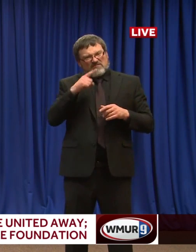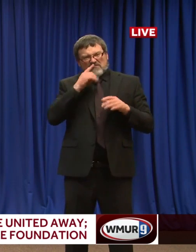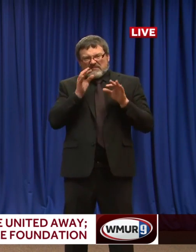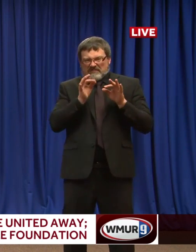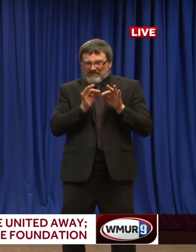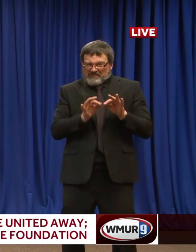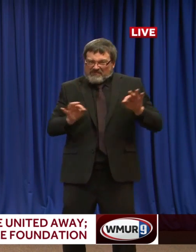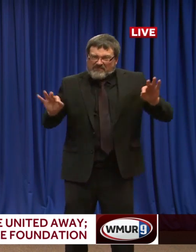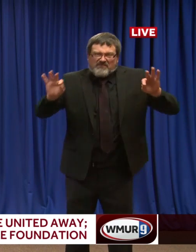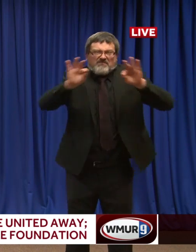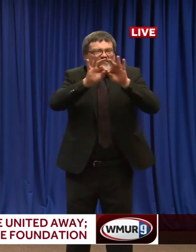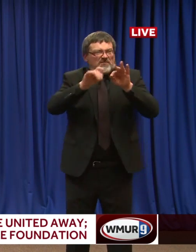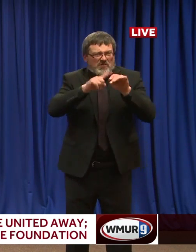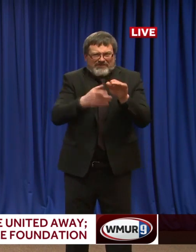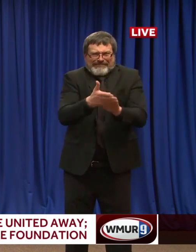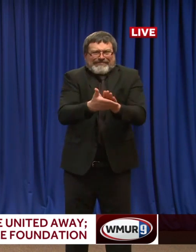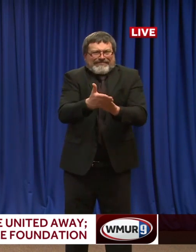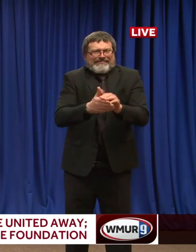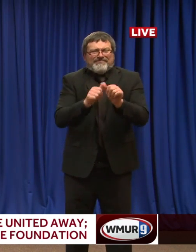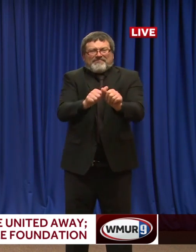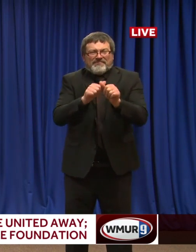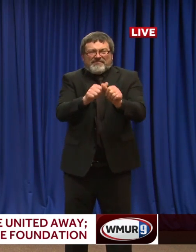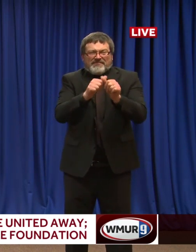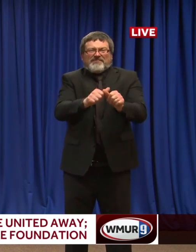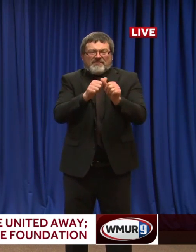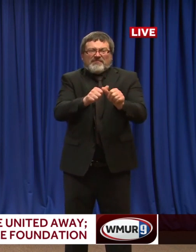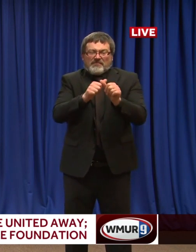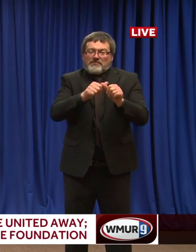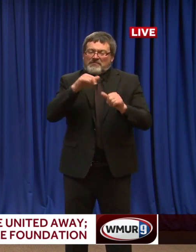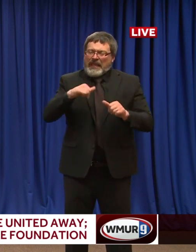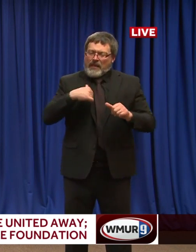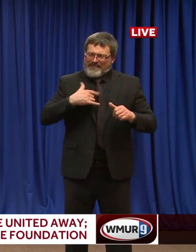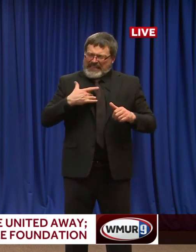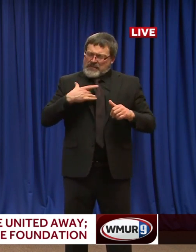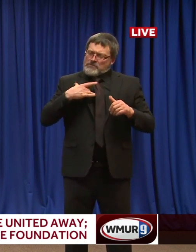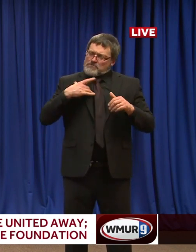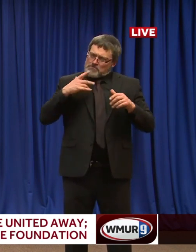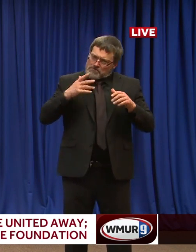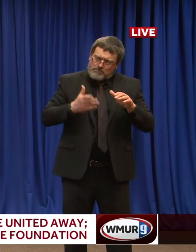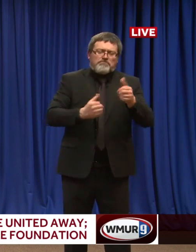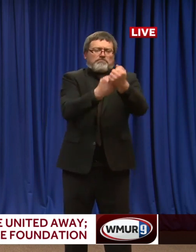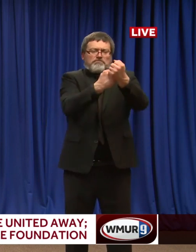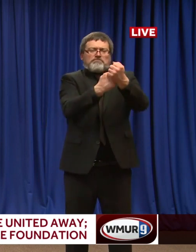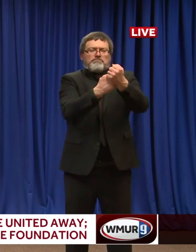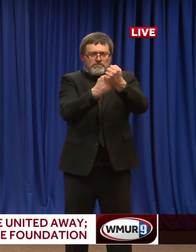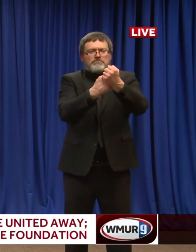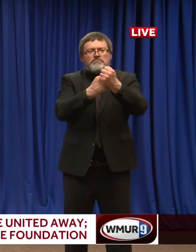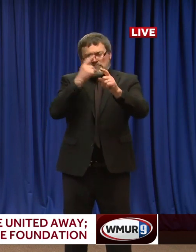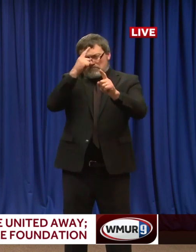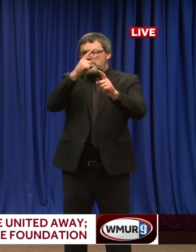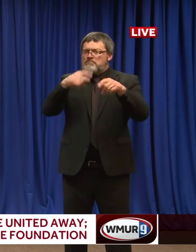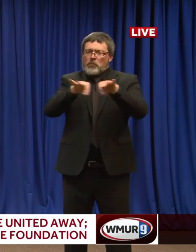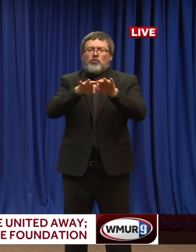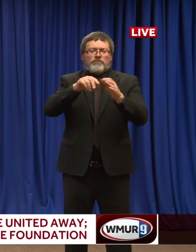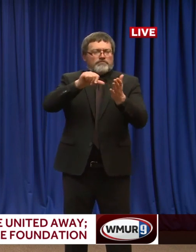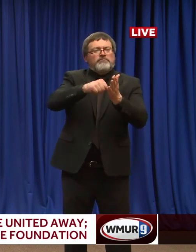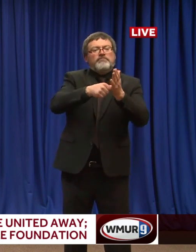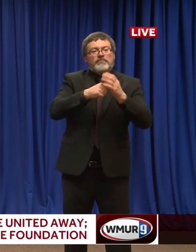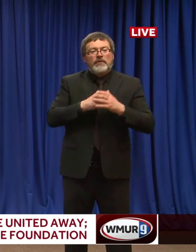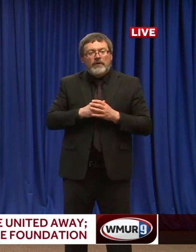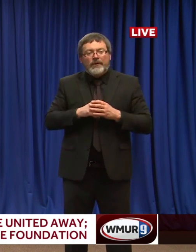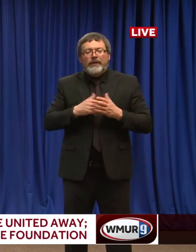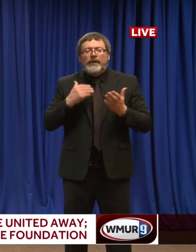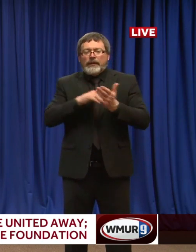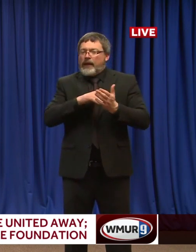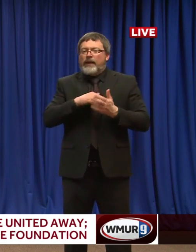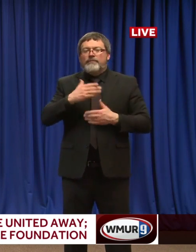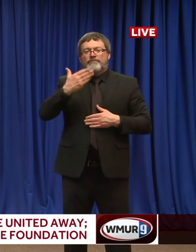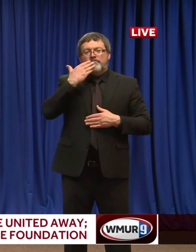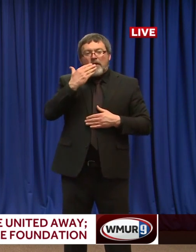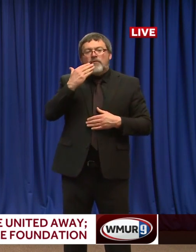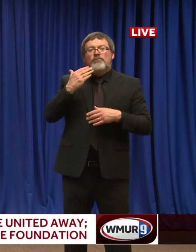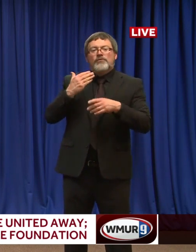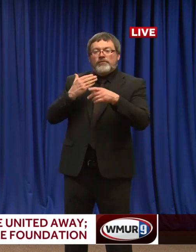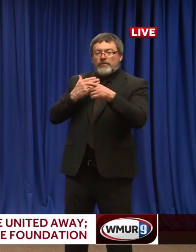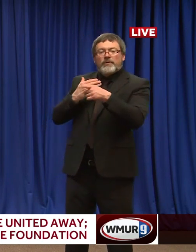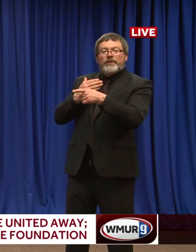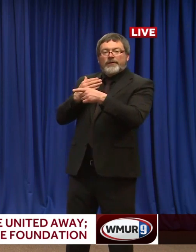SO ENSURING THEIR ABILITY TO CONTINUE DELIVERING CRITICAL SERVICES NOW AND INTO THE FUTURE IS A OR MISSION OF THIS PROPOSAL AND PARAMOUNT TO THE WELL-BEING OF OUR GRANITE STATERS.